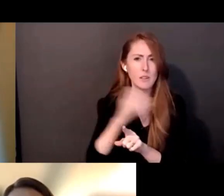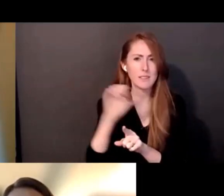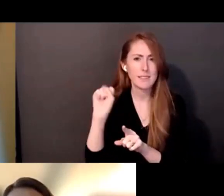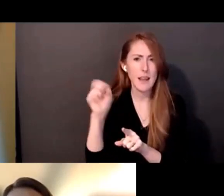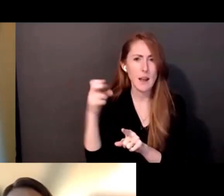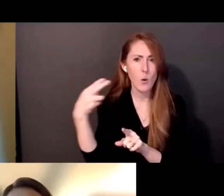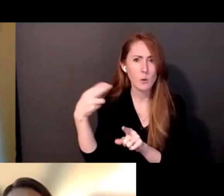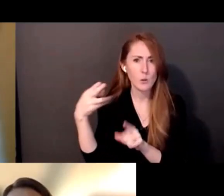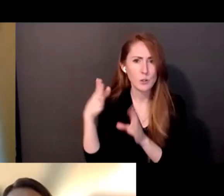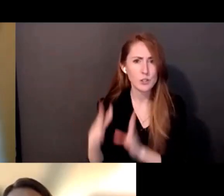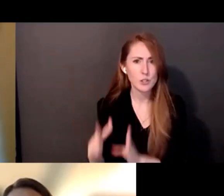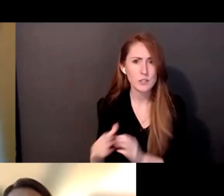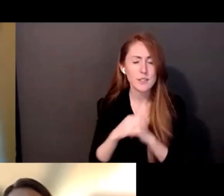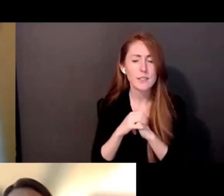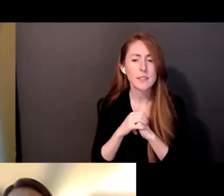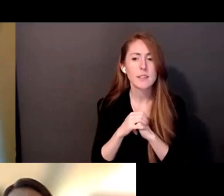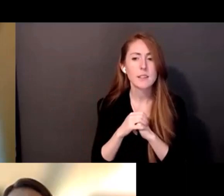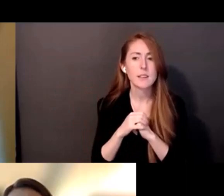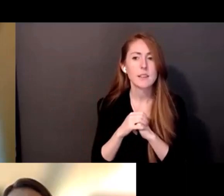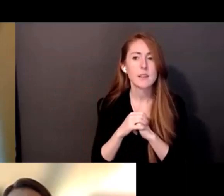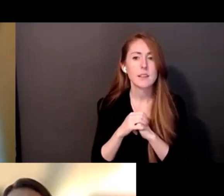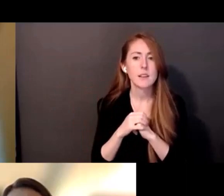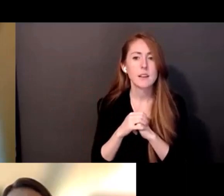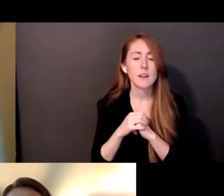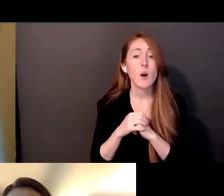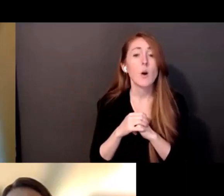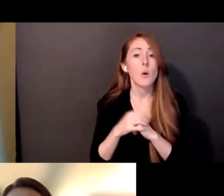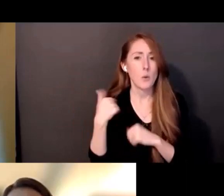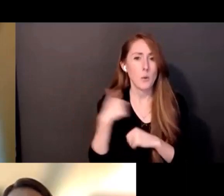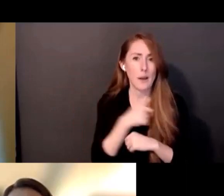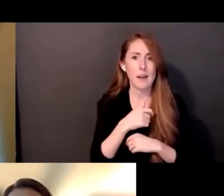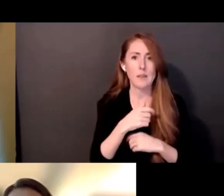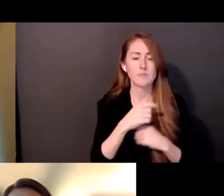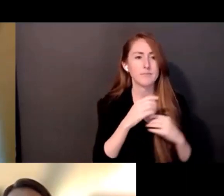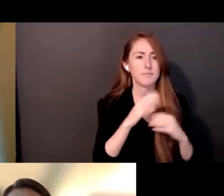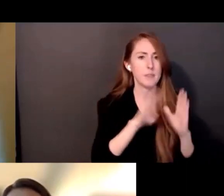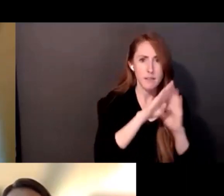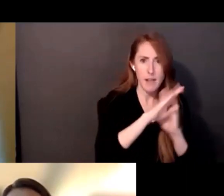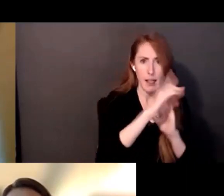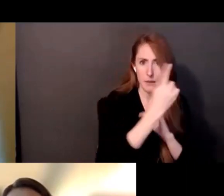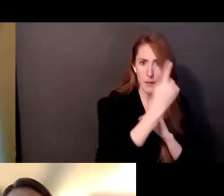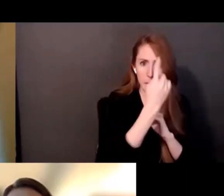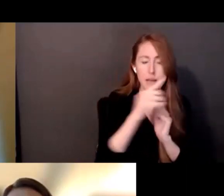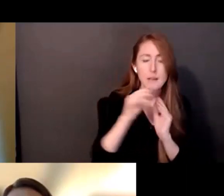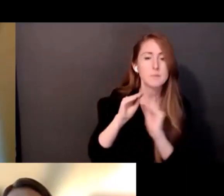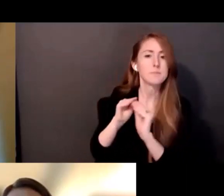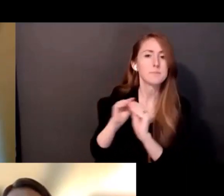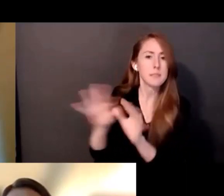after something has been disseminated, reach back to our key stakeholders, and ask, is this something that you've been using?